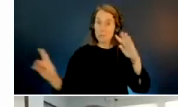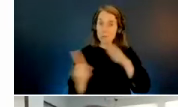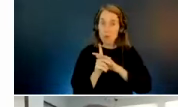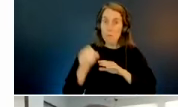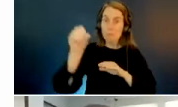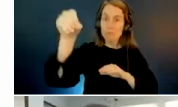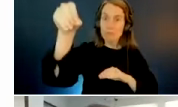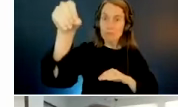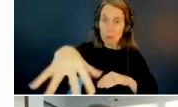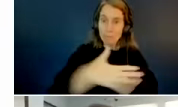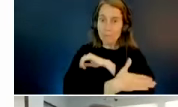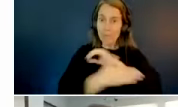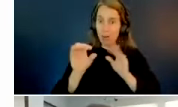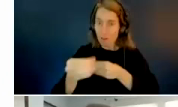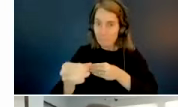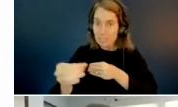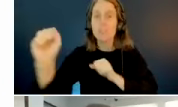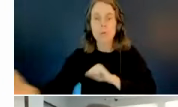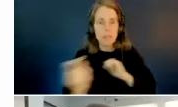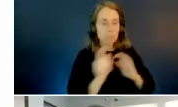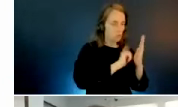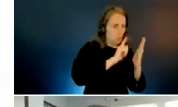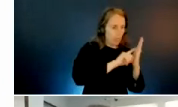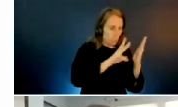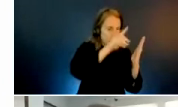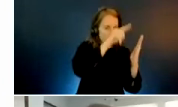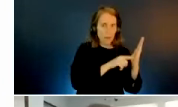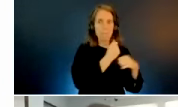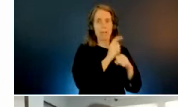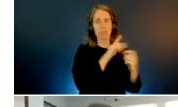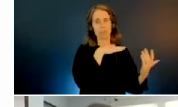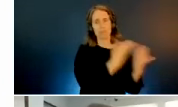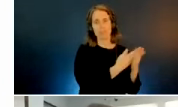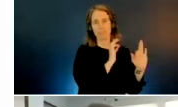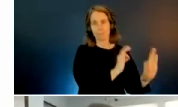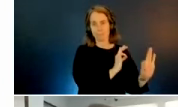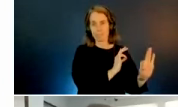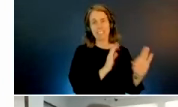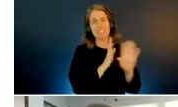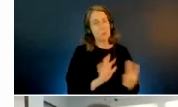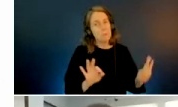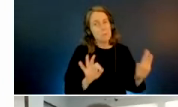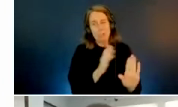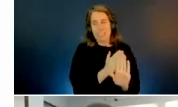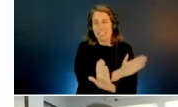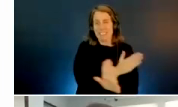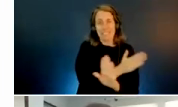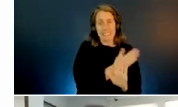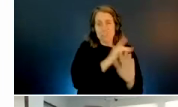remedy that before the election so please please please if you have voted absentee uh by mail